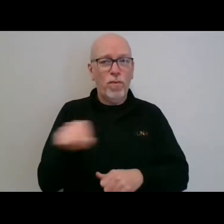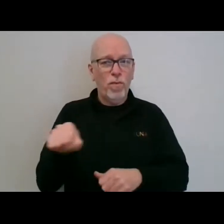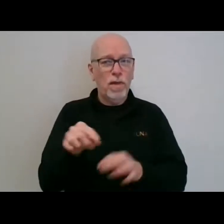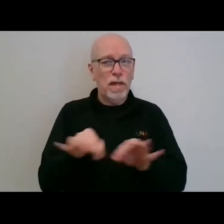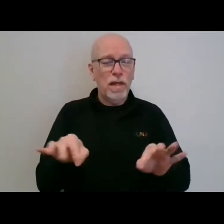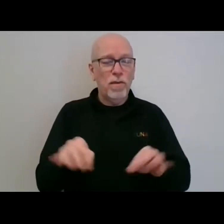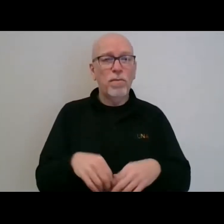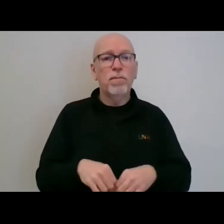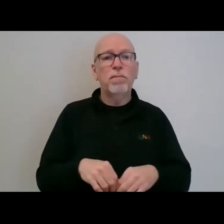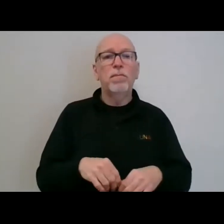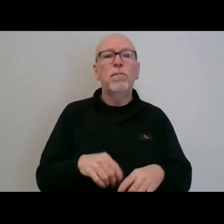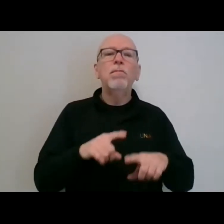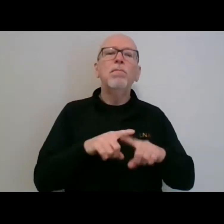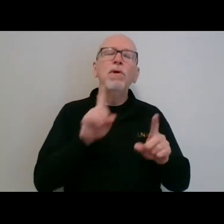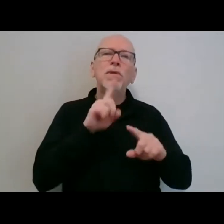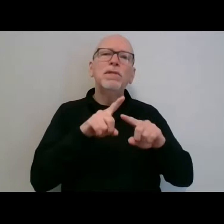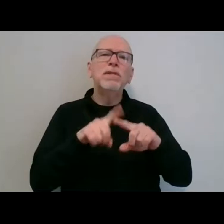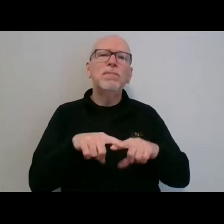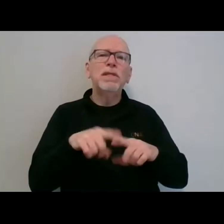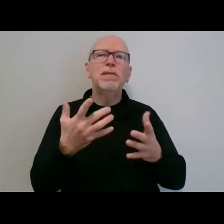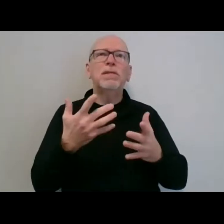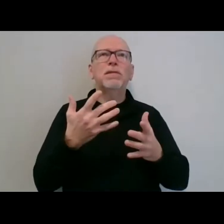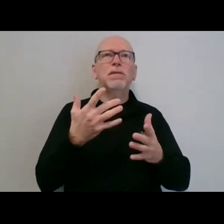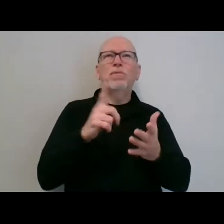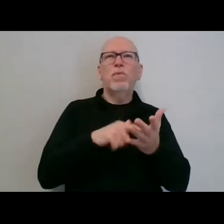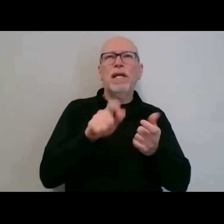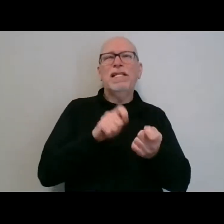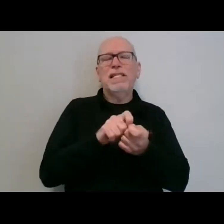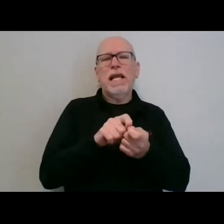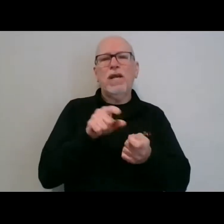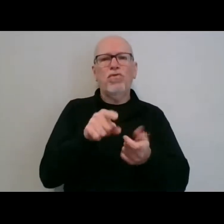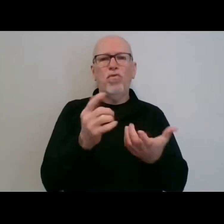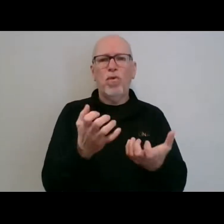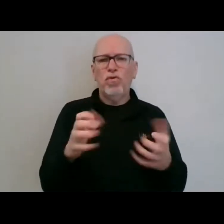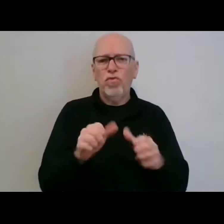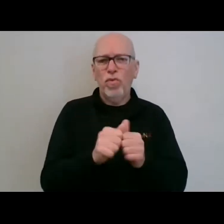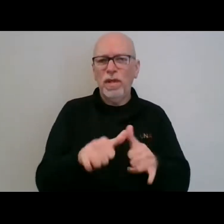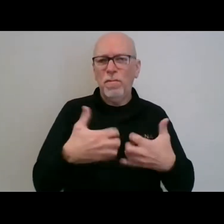But also it kind of depends on what exactly you're looking to do with the machine translation.